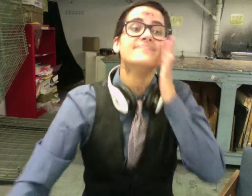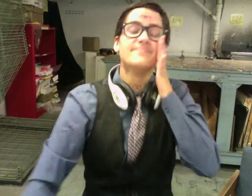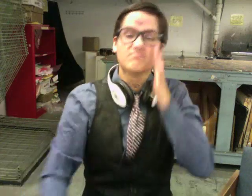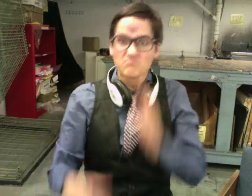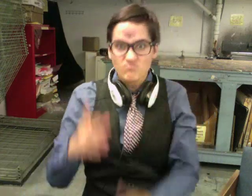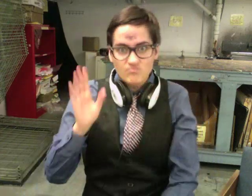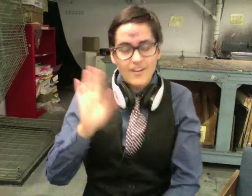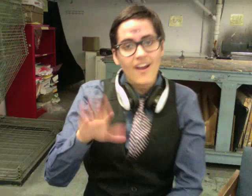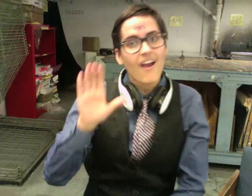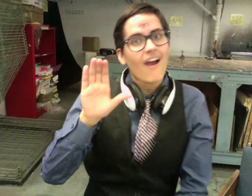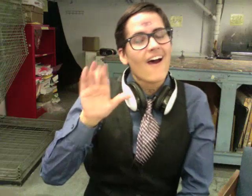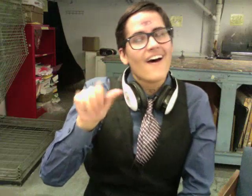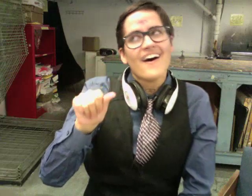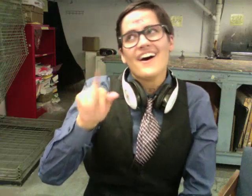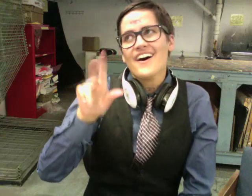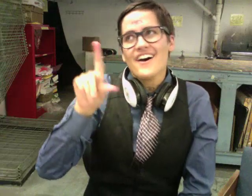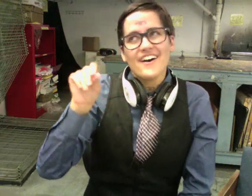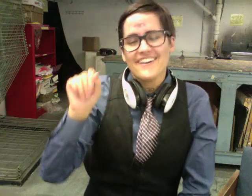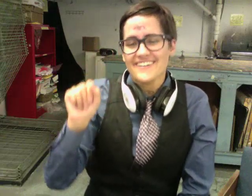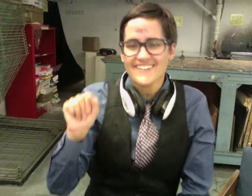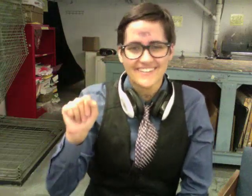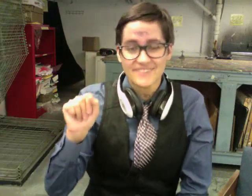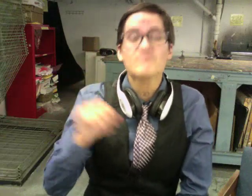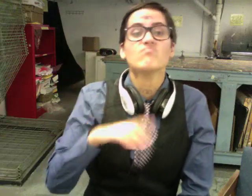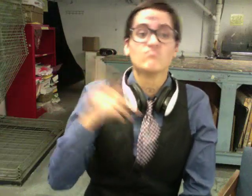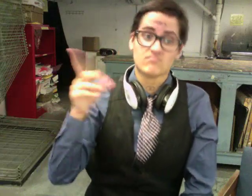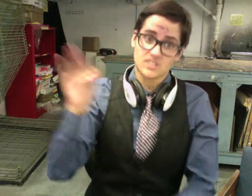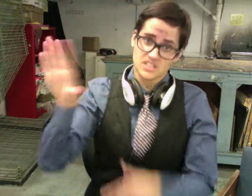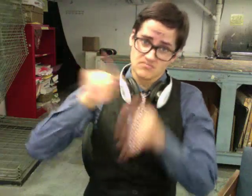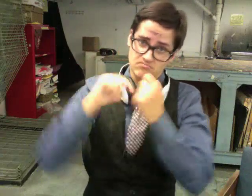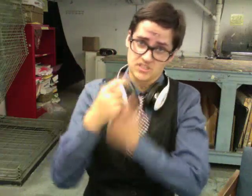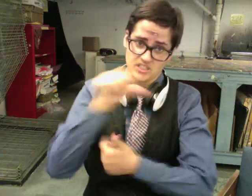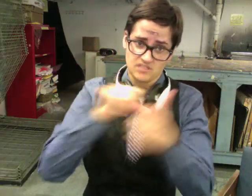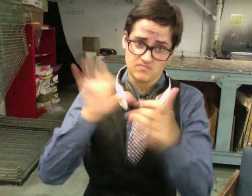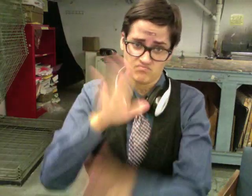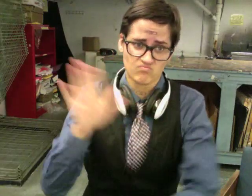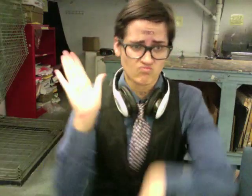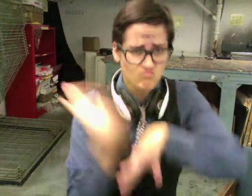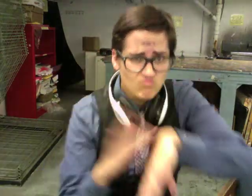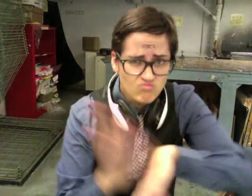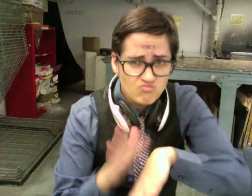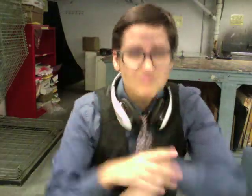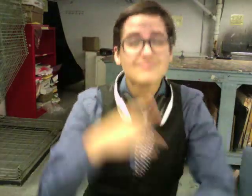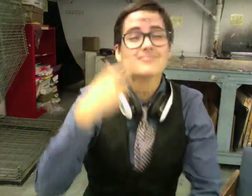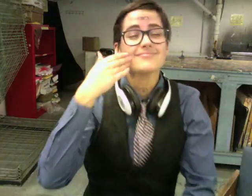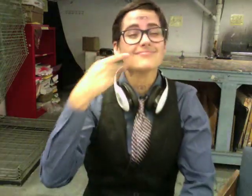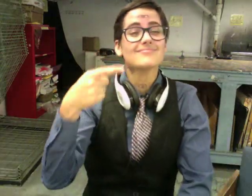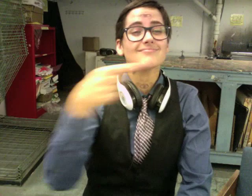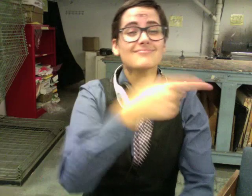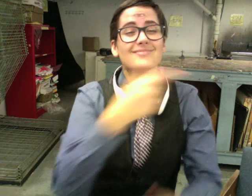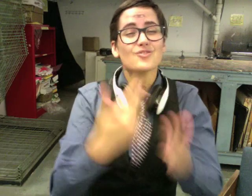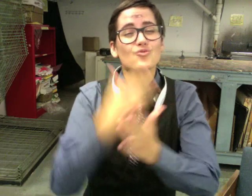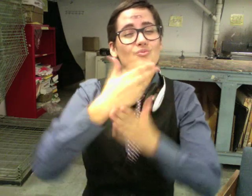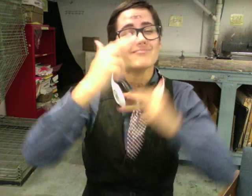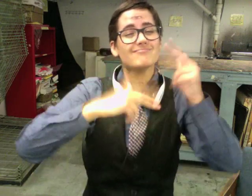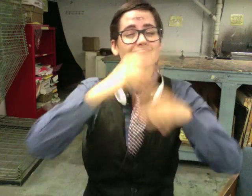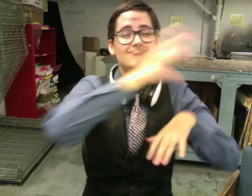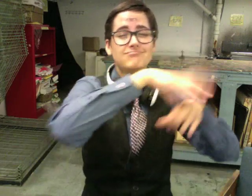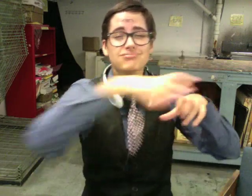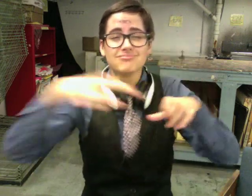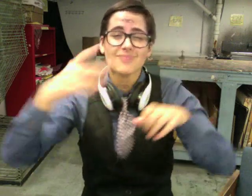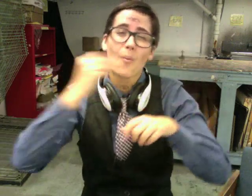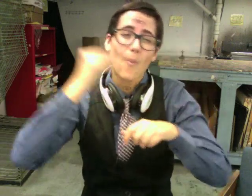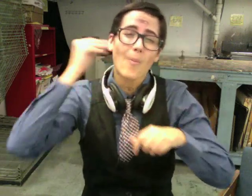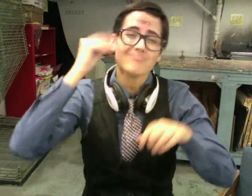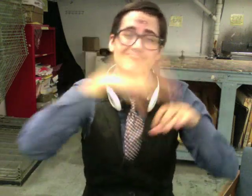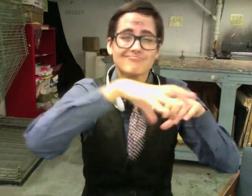Carlos<3 and his team of scientists warn that one of the houses in the new development of